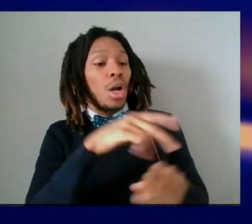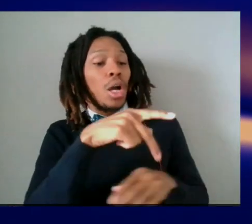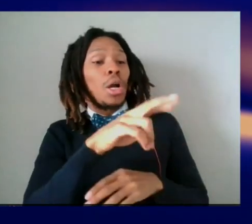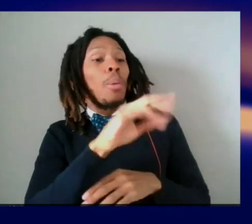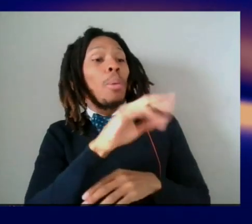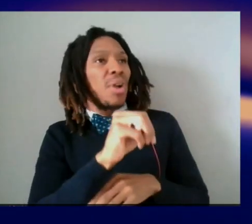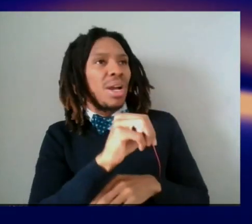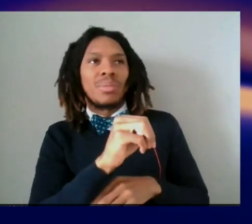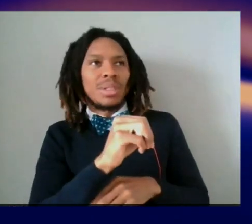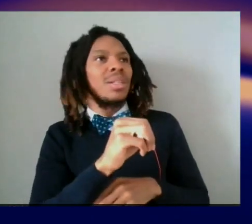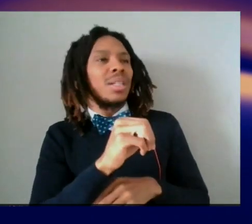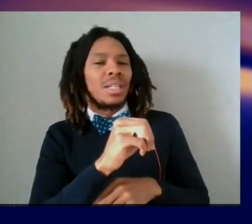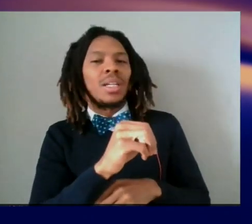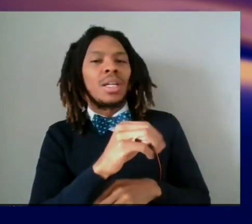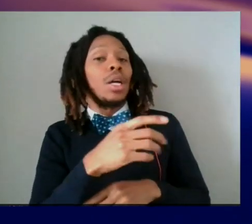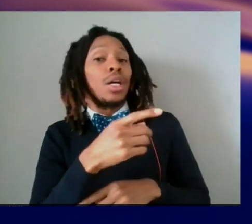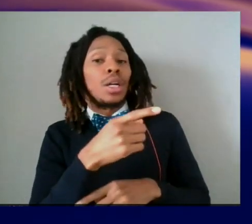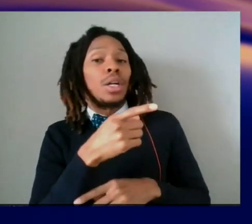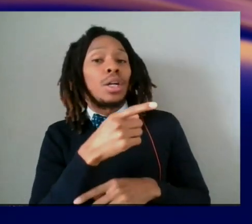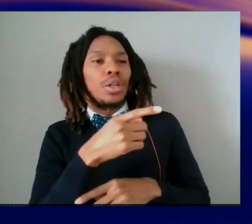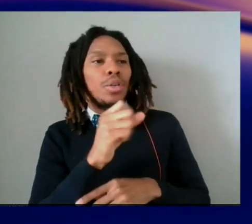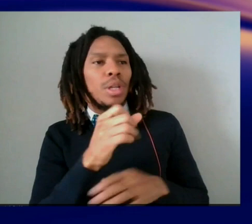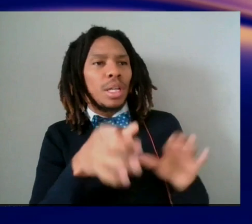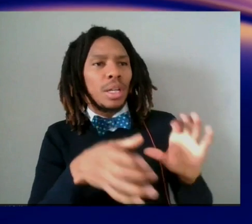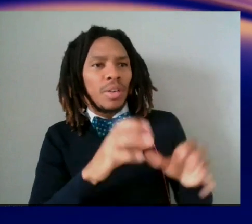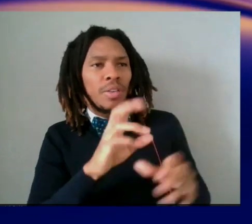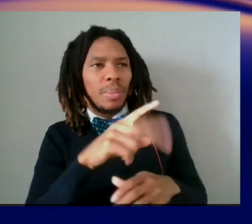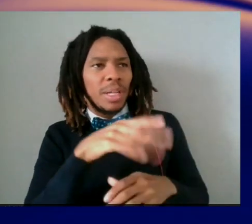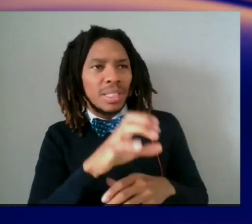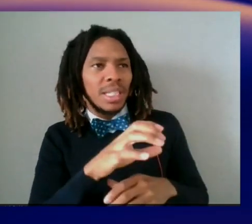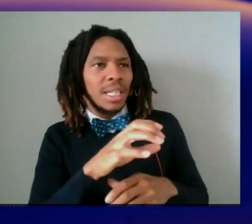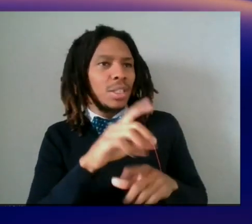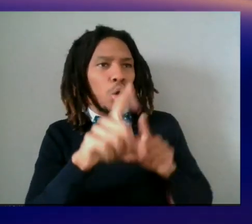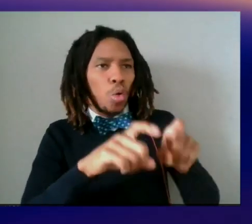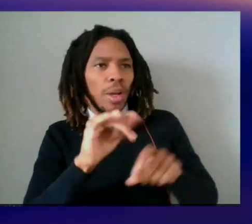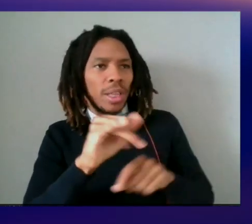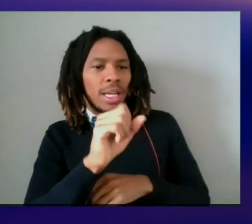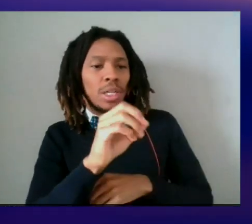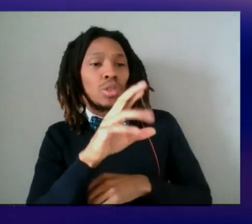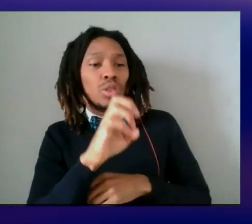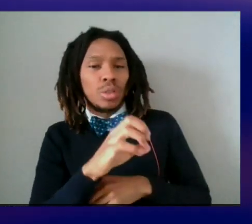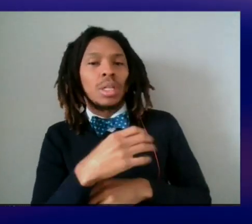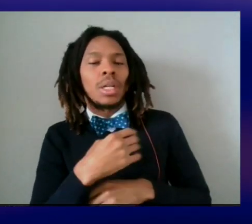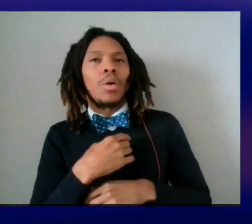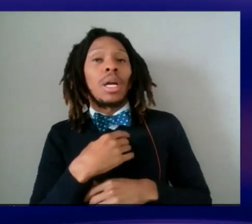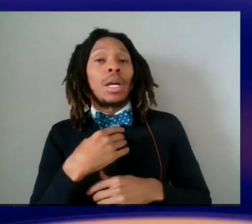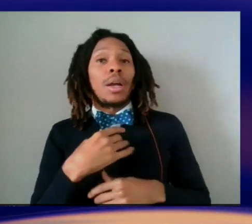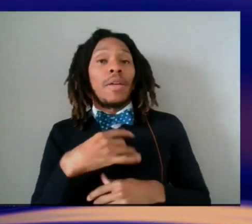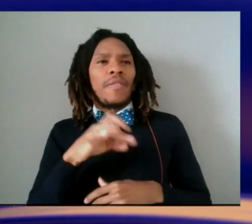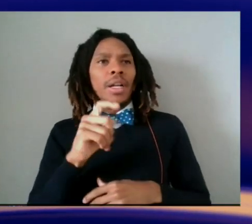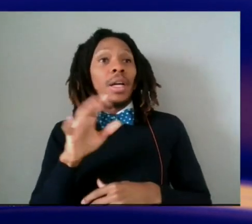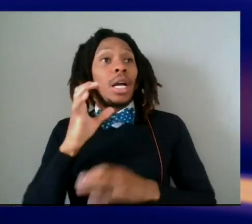with Athena you can configure VPC to query that source. So what we hear customers doing is sort of building a bridge